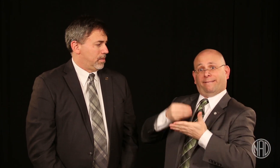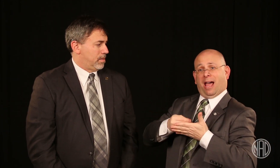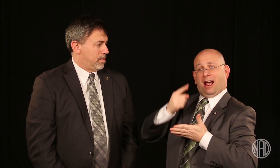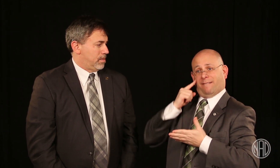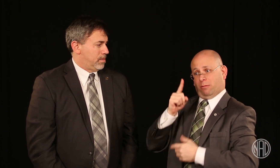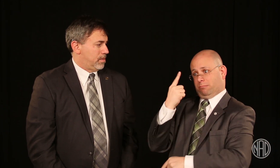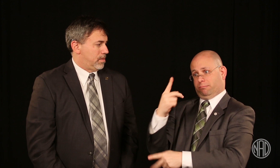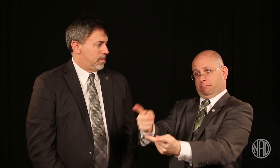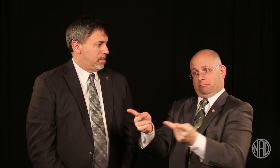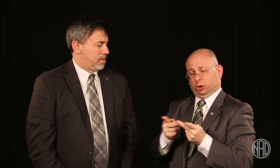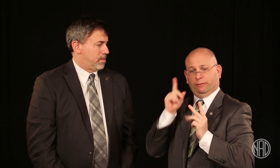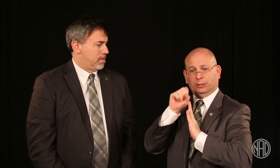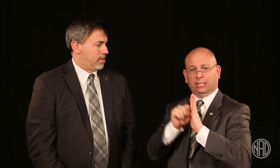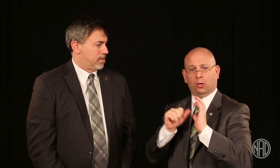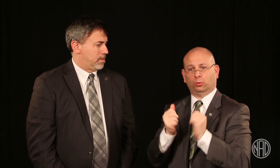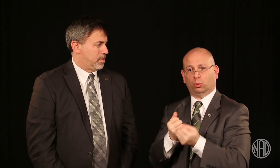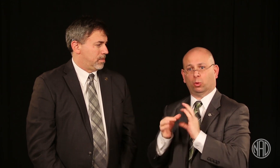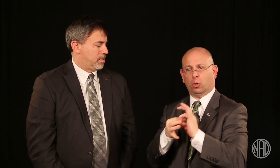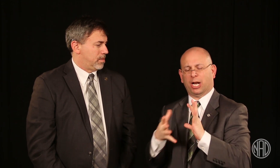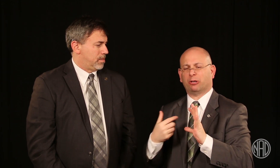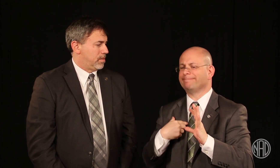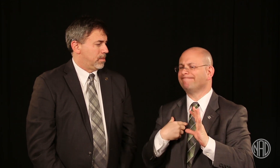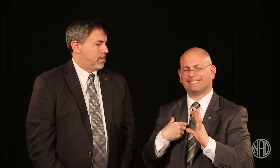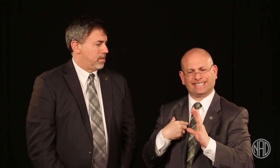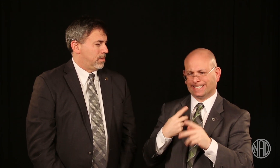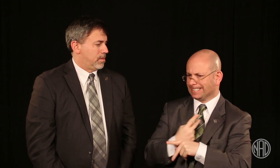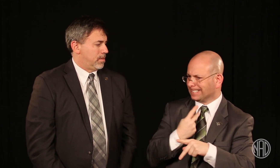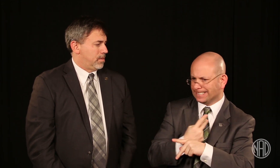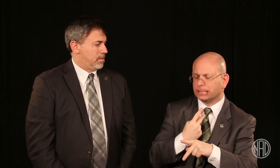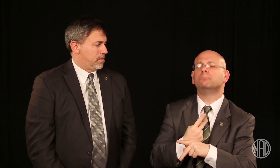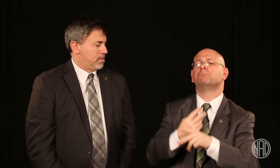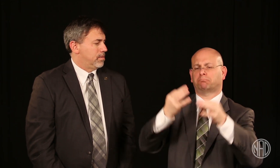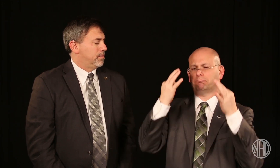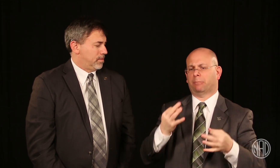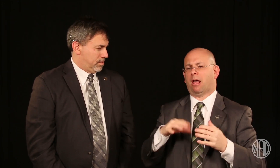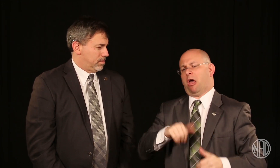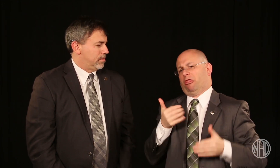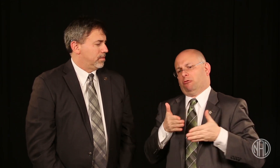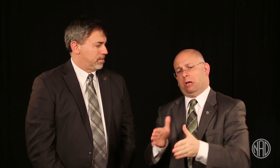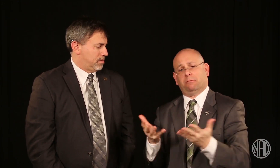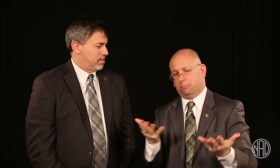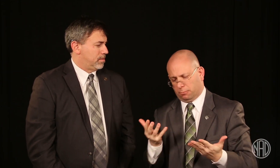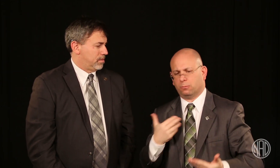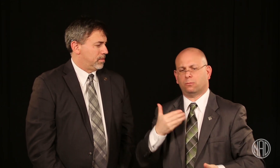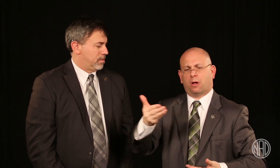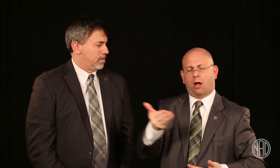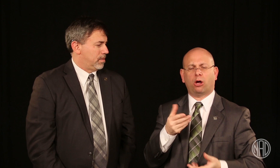there are not enough funds to justify the State Association Coordinator position However, the NAD has been able to figure out a solution to this need.